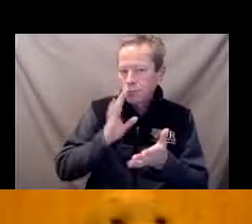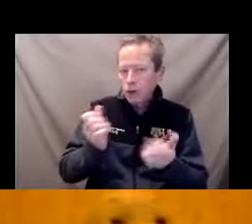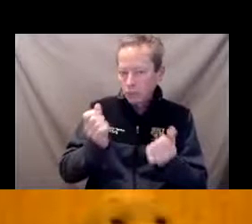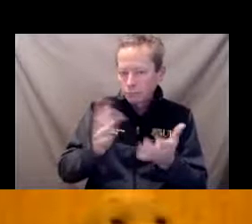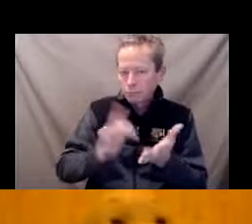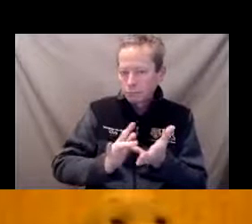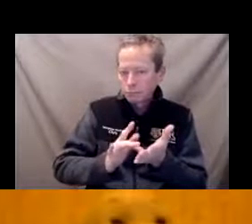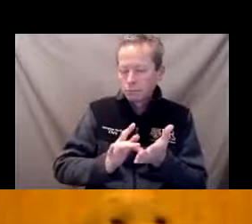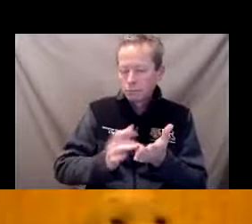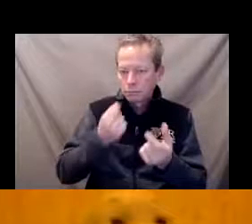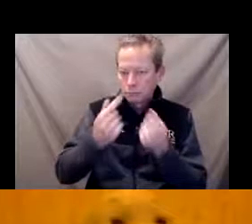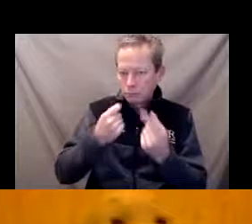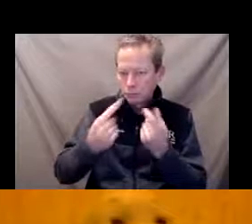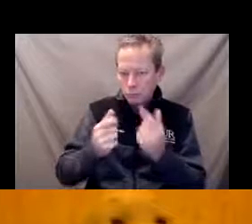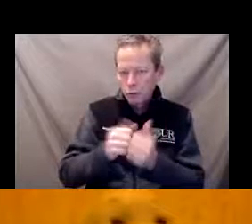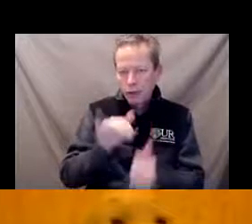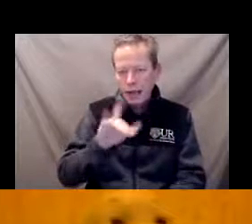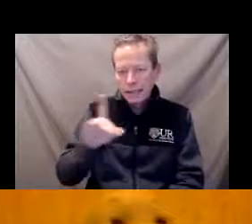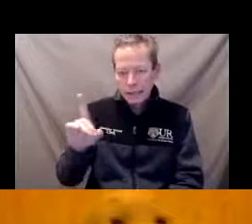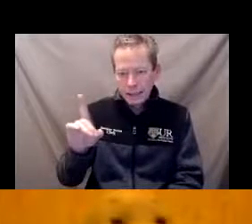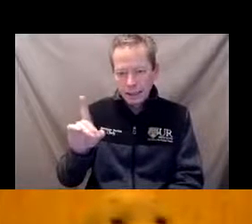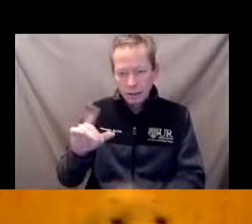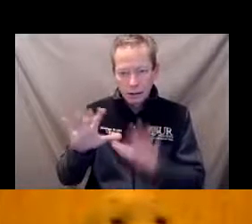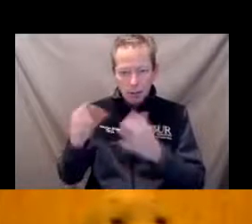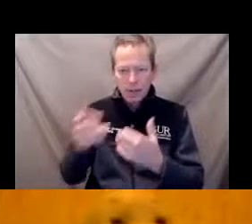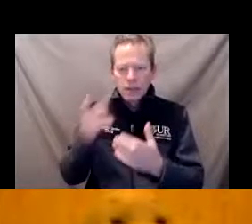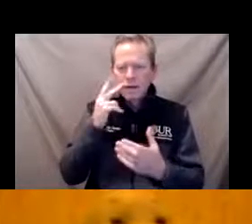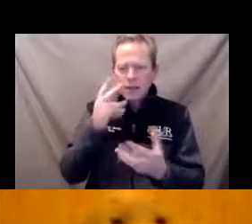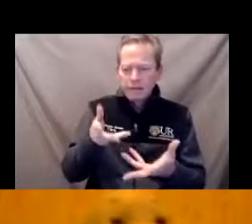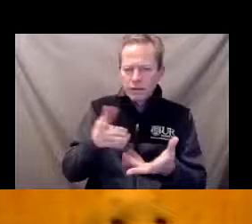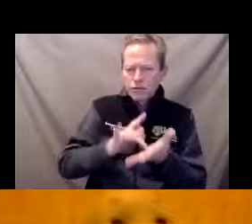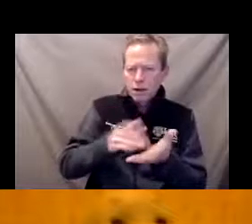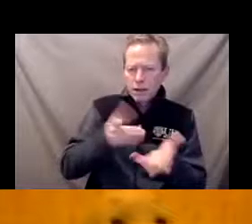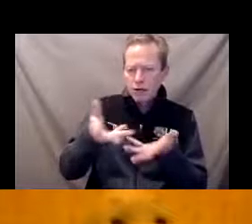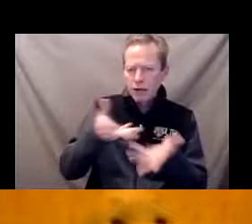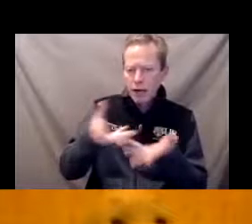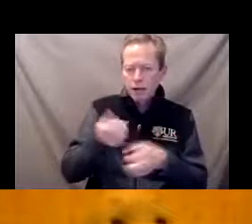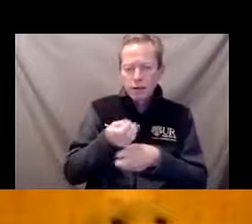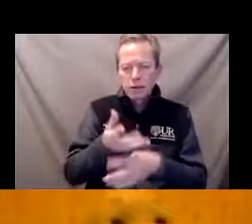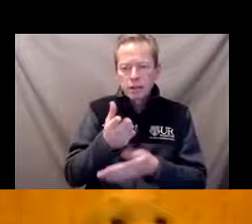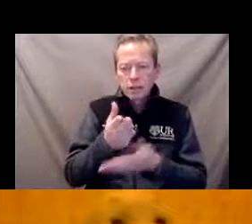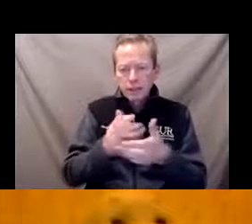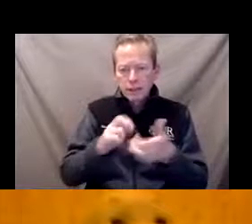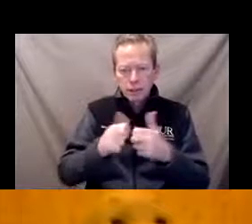population so let's see if there's an interaction that's causing some of these issues. Do they have